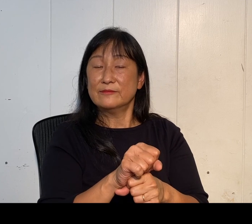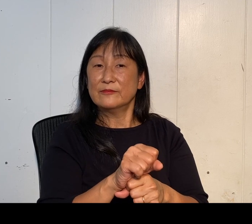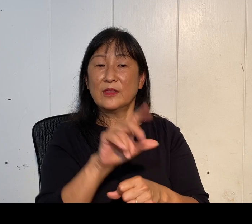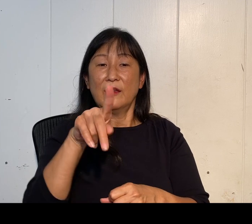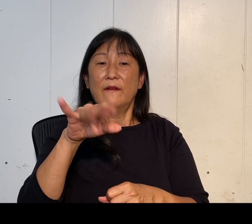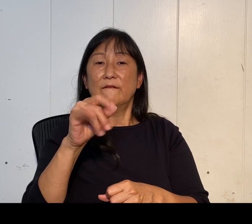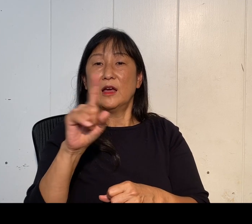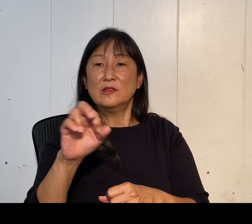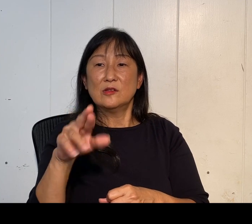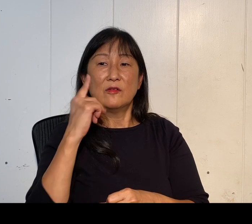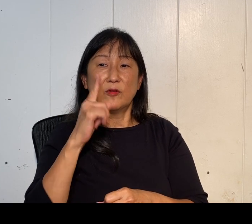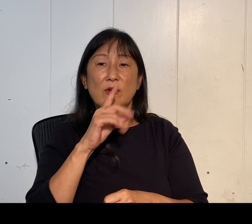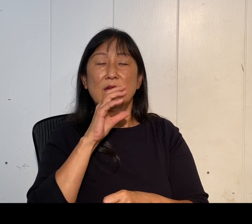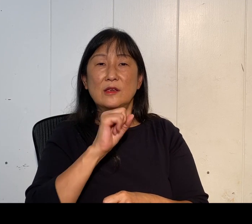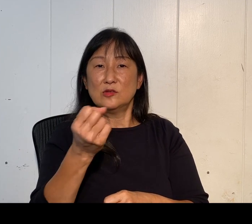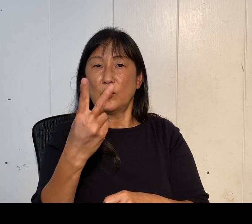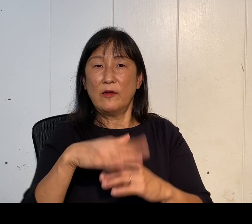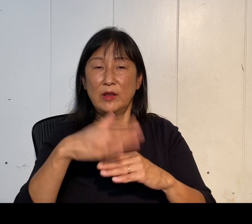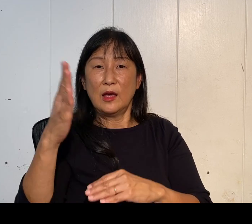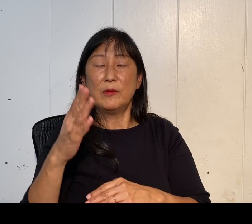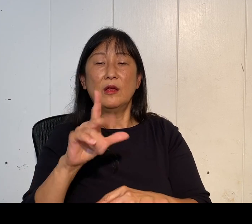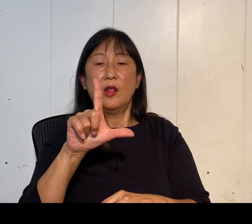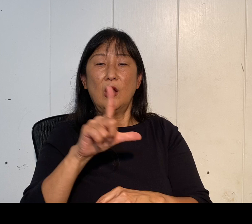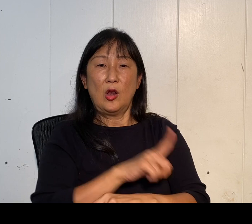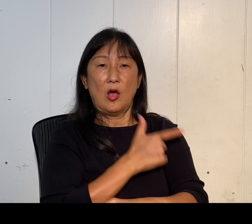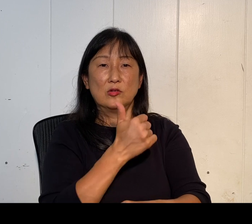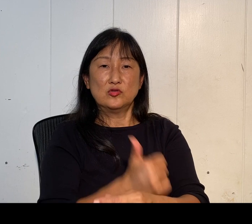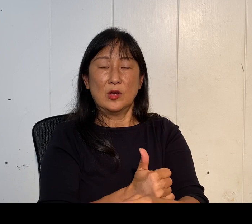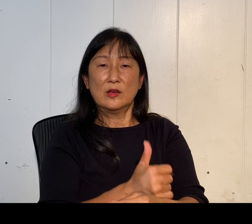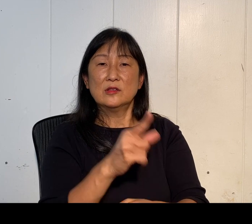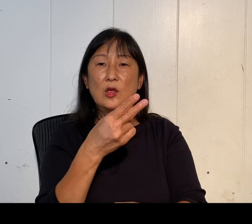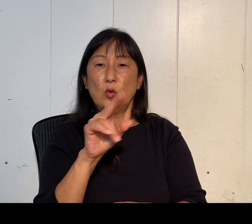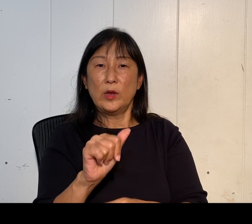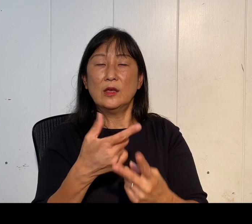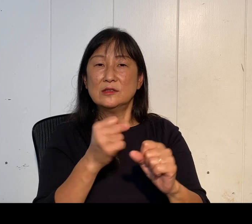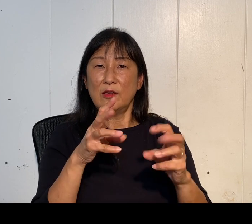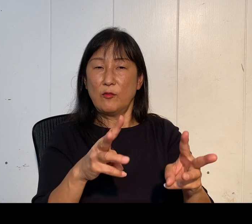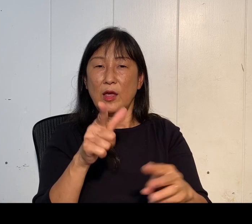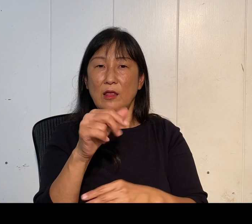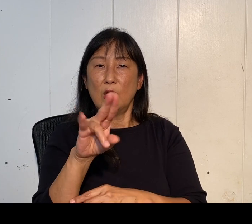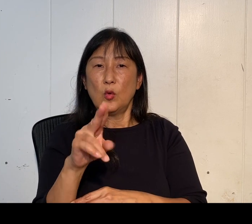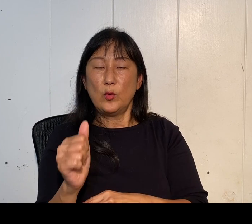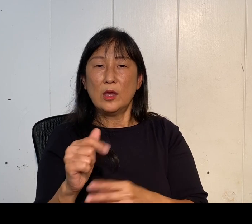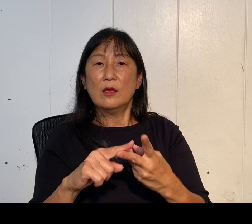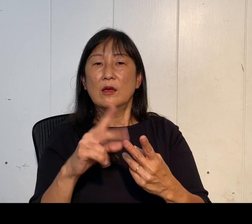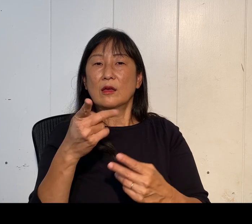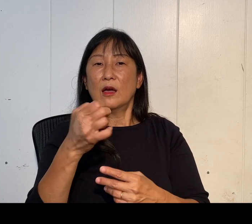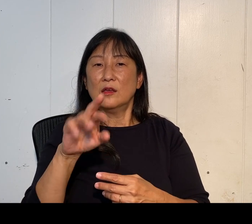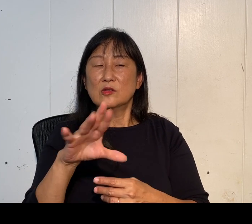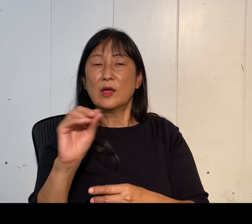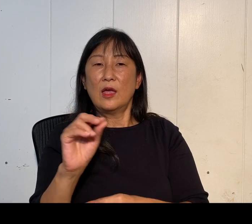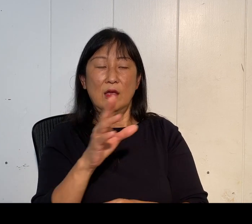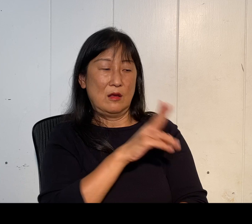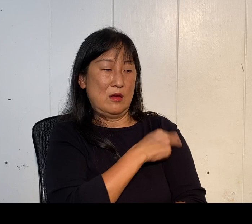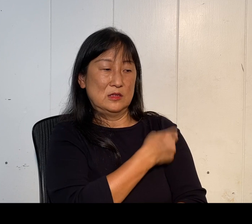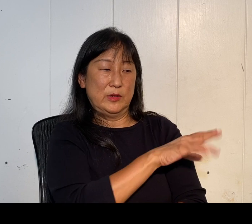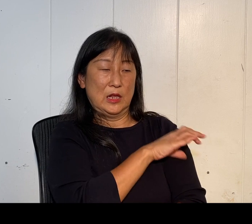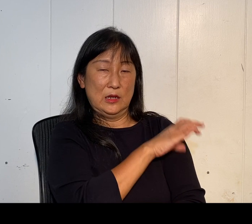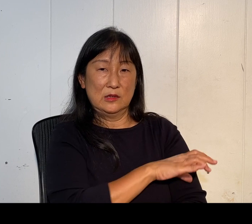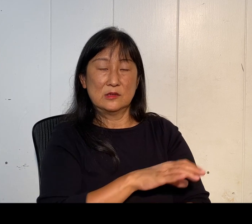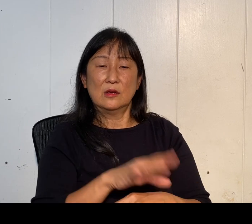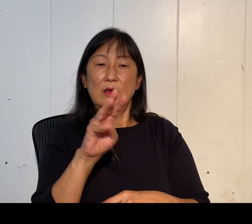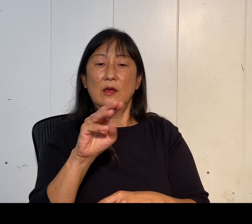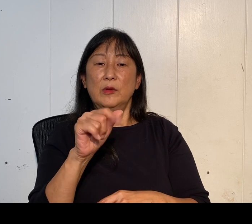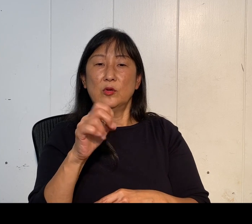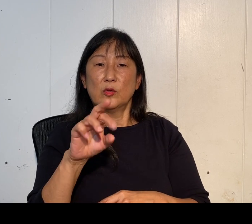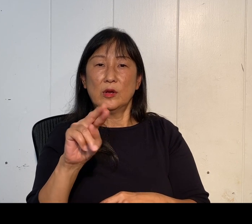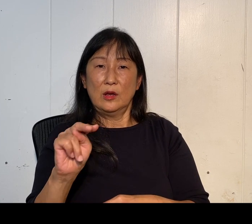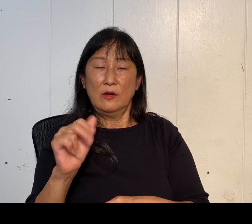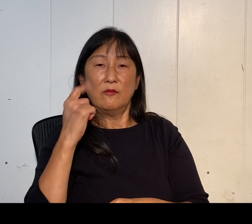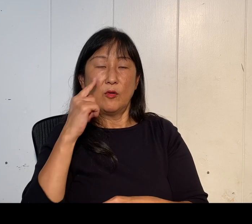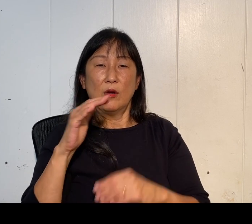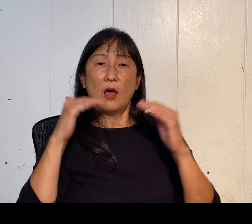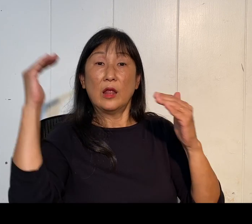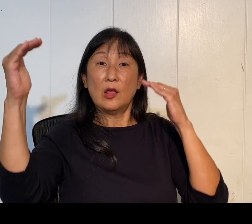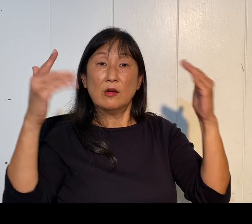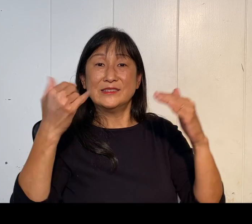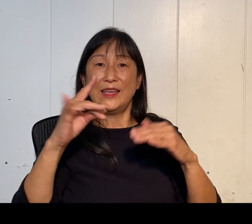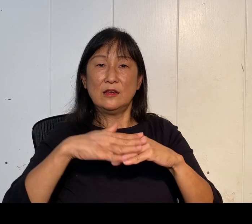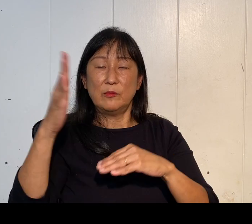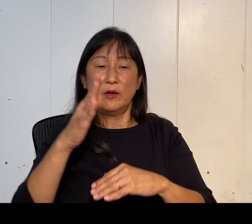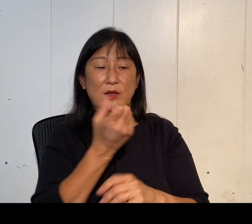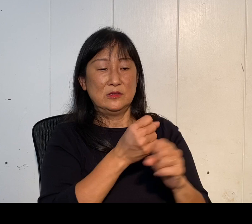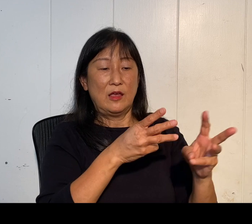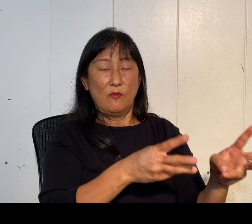The Pfizer vaccine for ages 12 and up is also available at Longs Lihue, Safeway Lihue, Kaiser, and the hospital clinics. The Moderna vaccine for adults 18 and older is available at Safeway